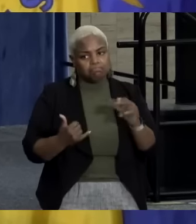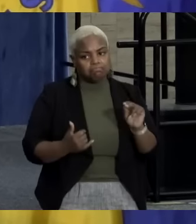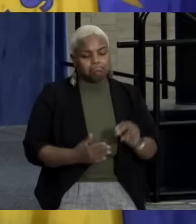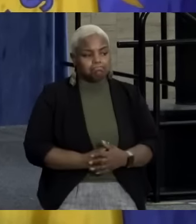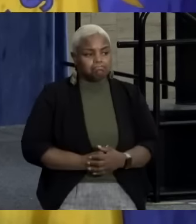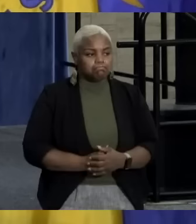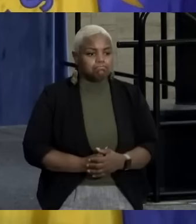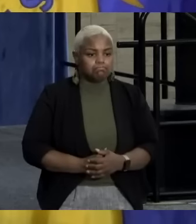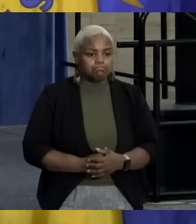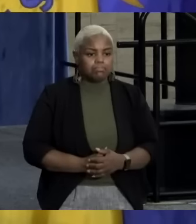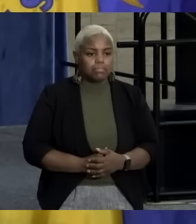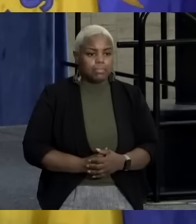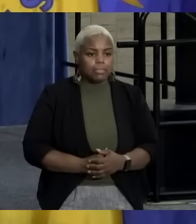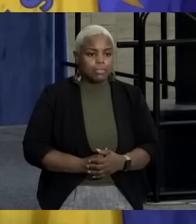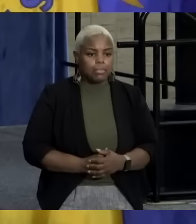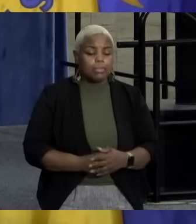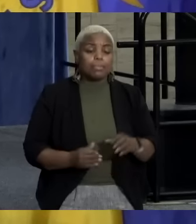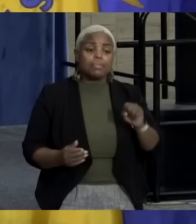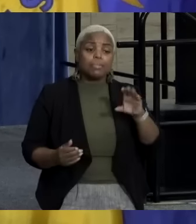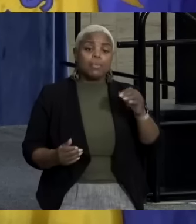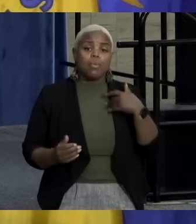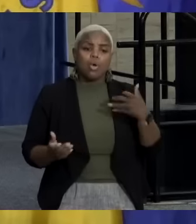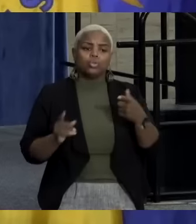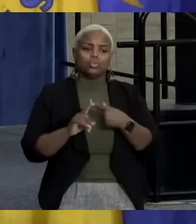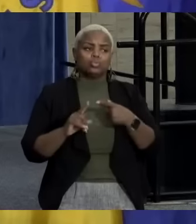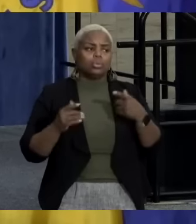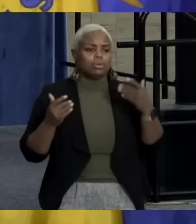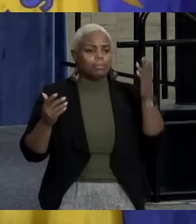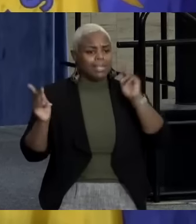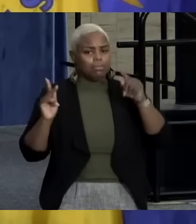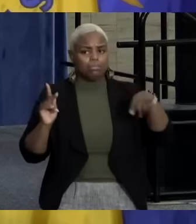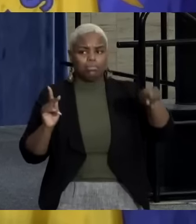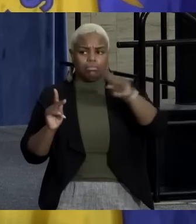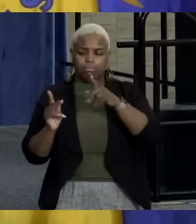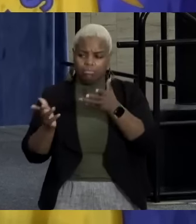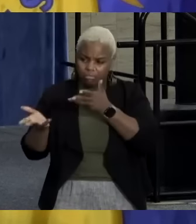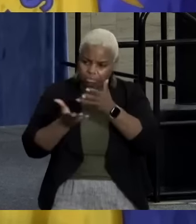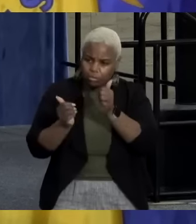So, we want people to talk to their doctors, and we want doctors to have the right information.